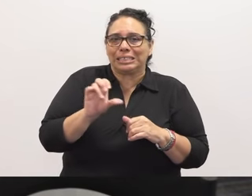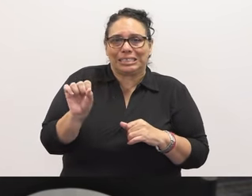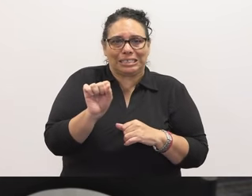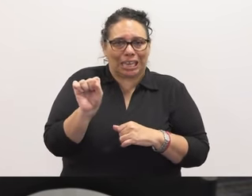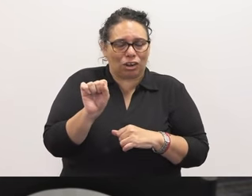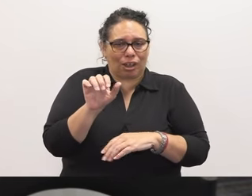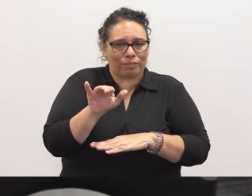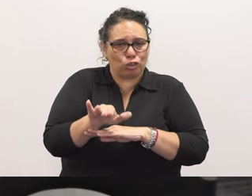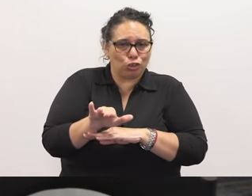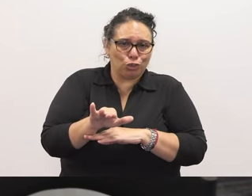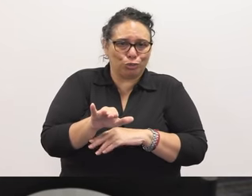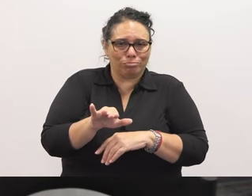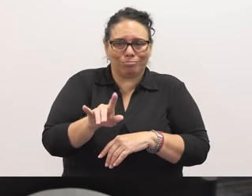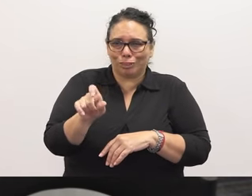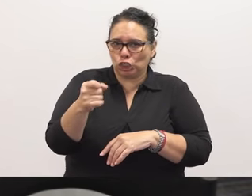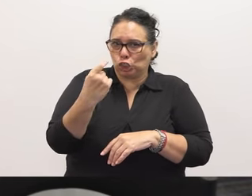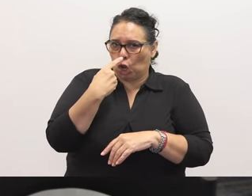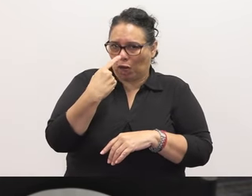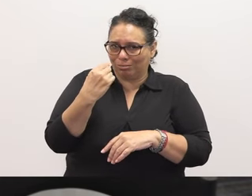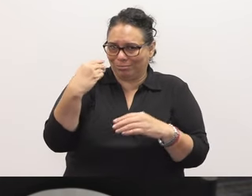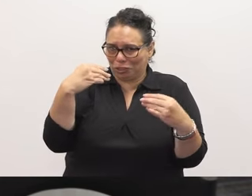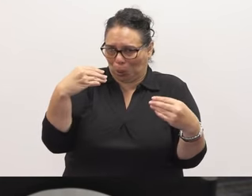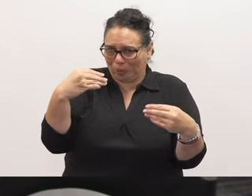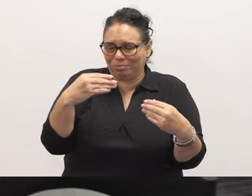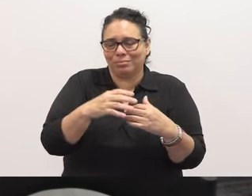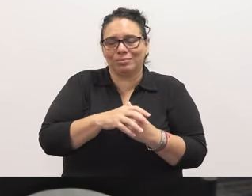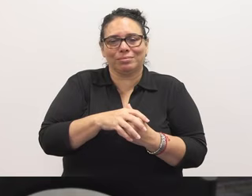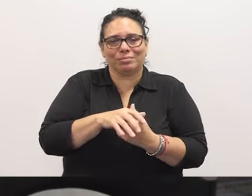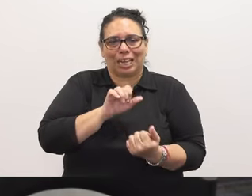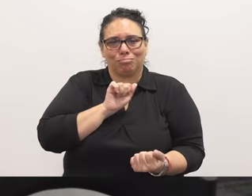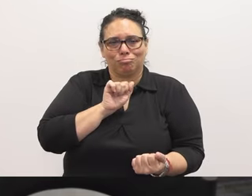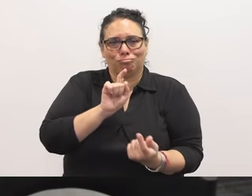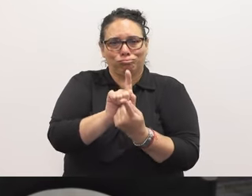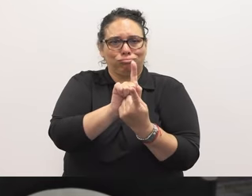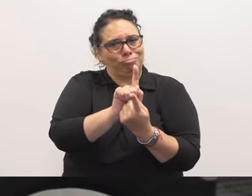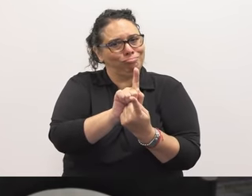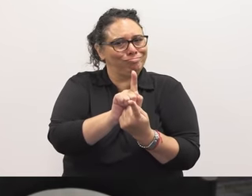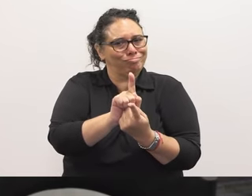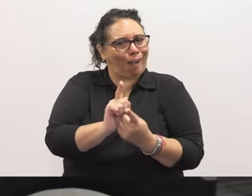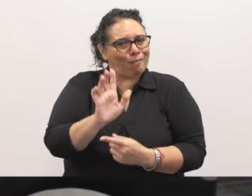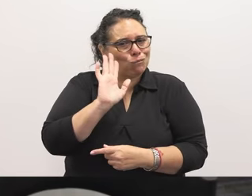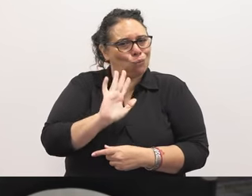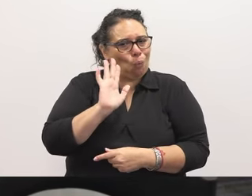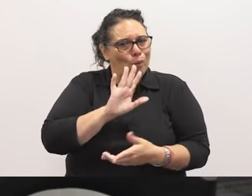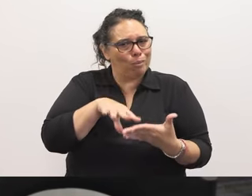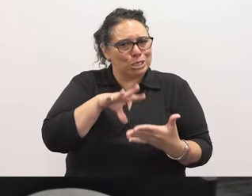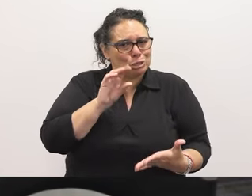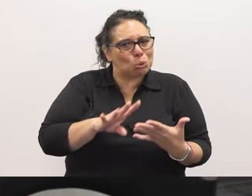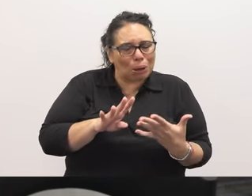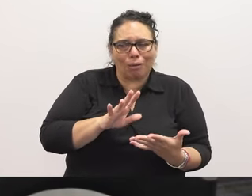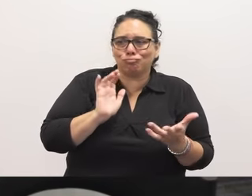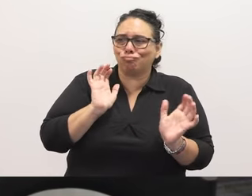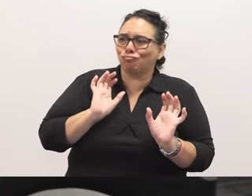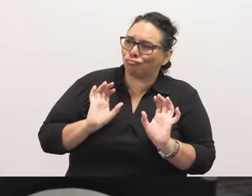when I'm in Target and I run it to a former student, and I can have a conversation about what they're doing,